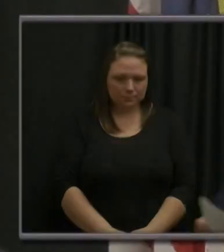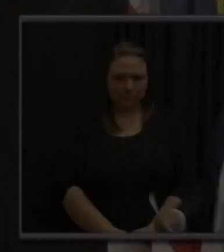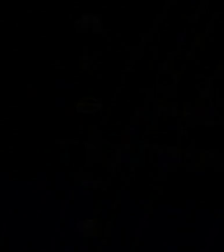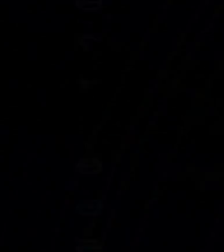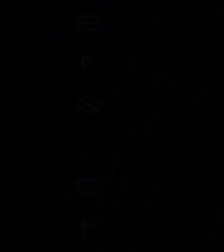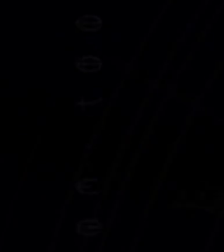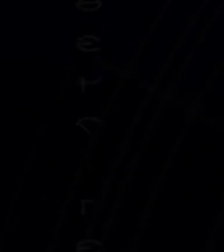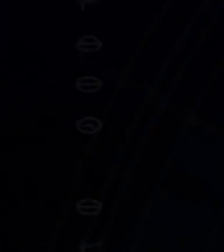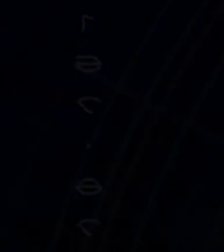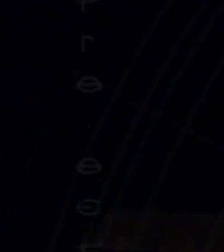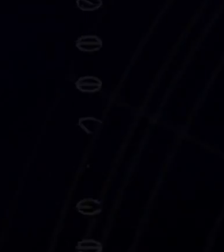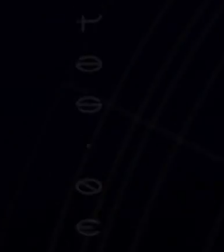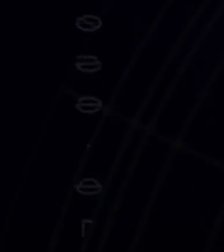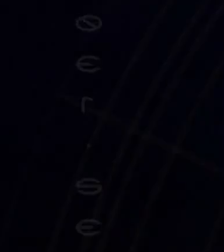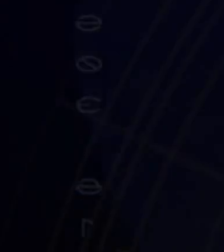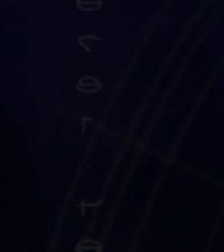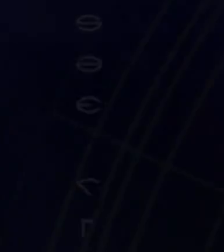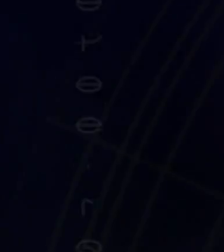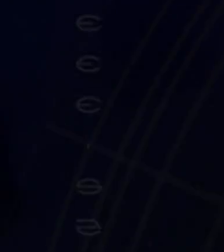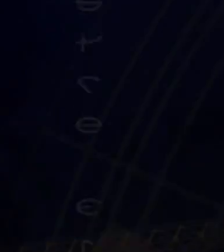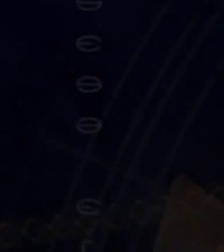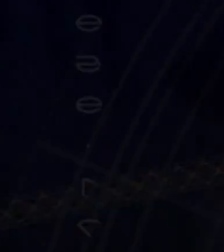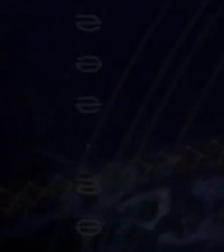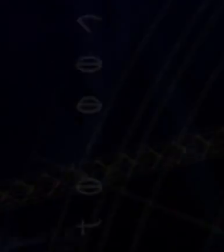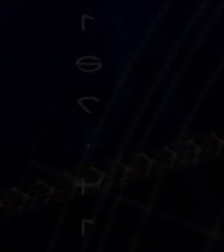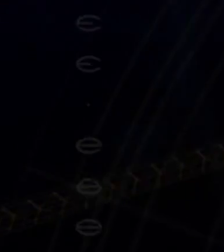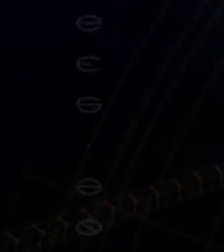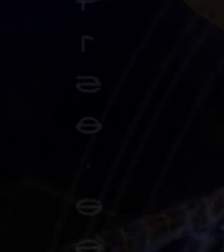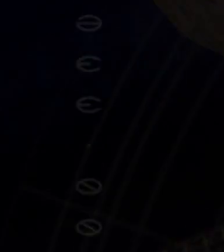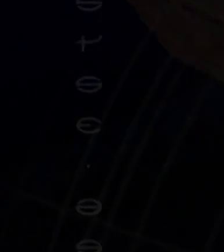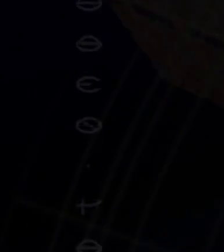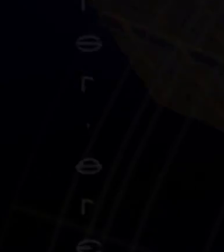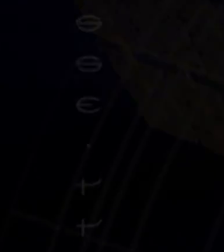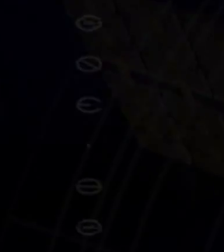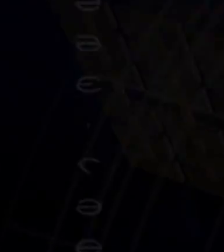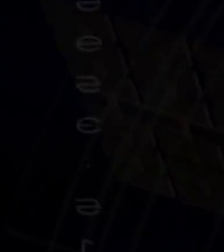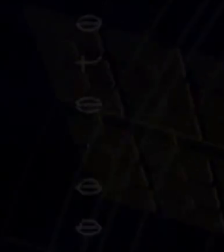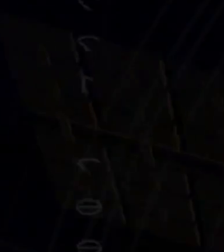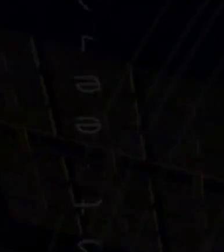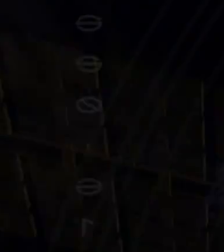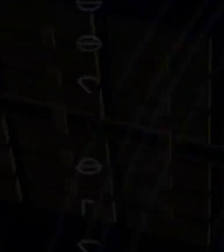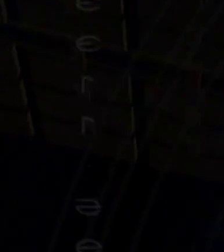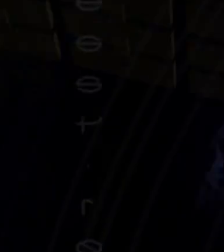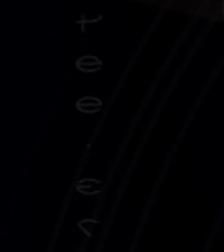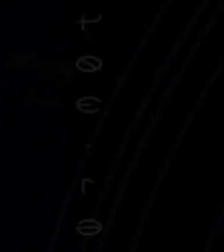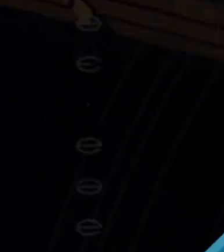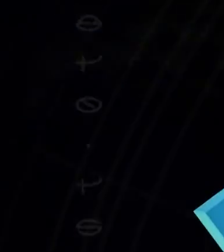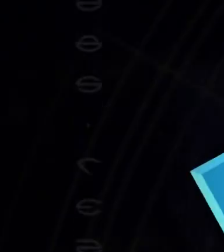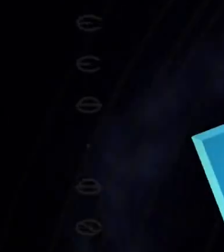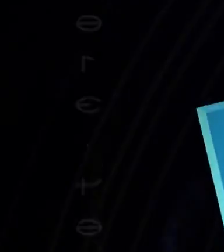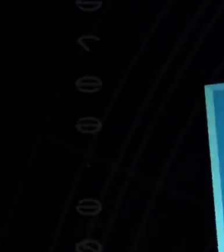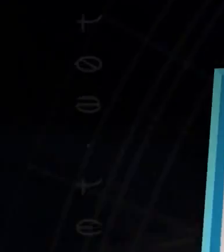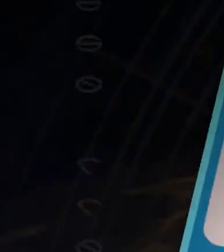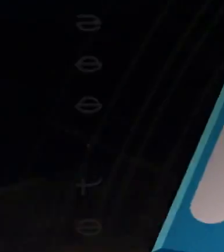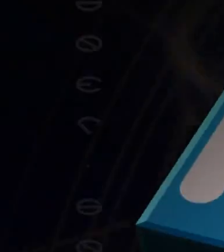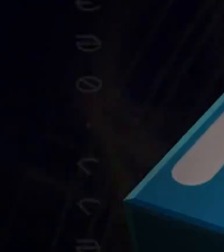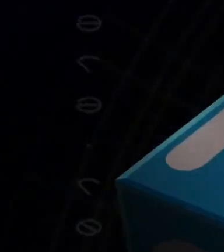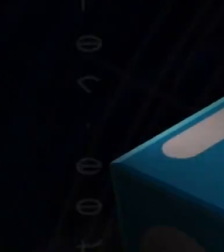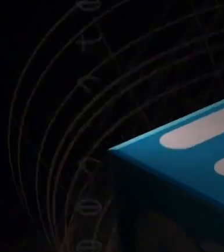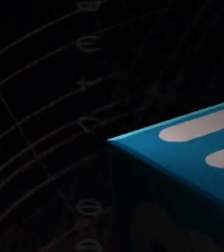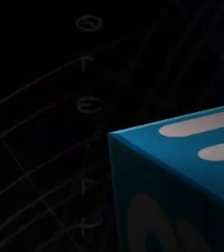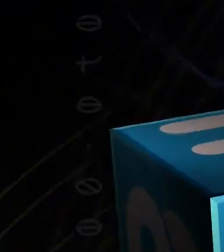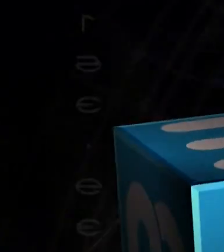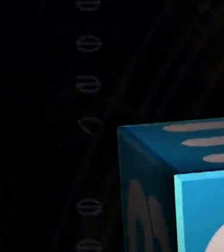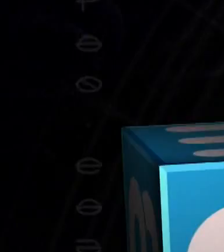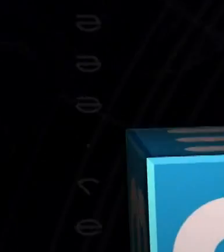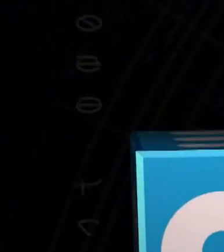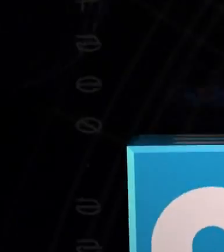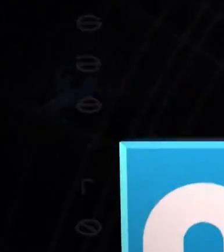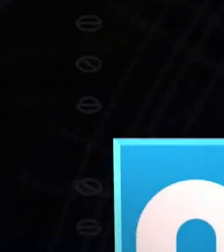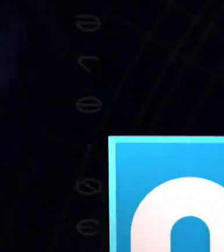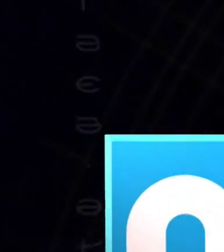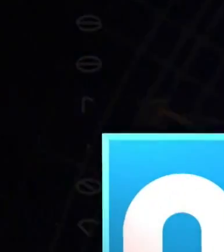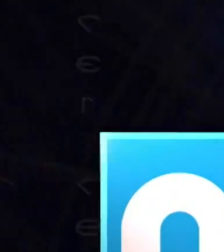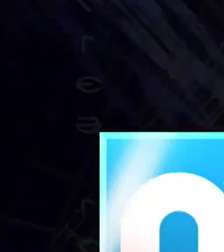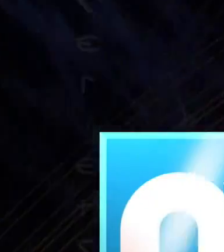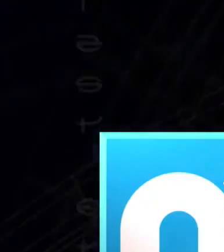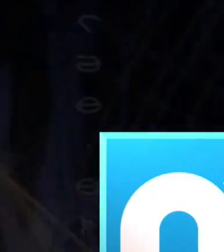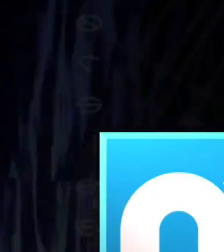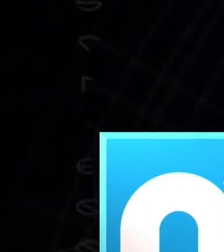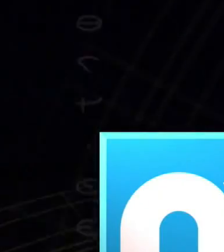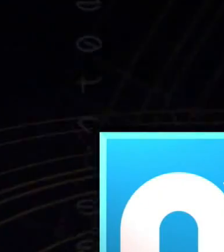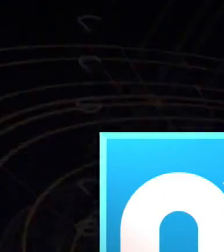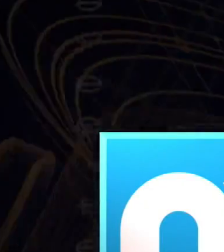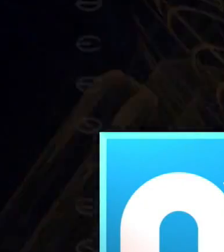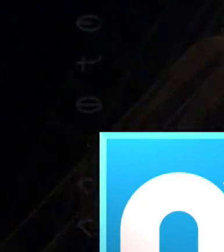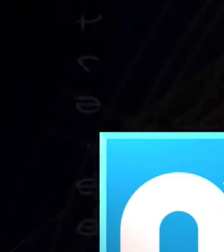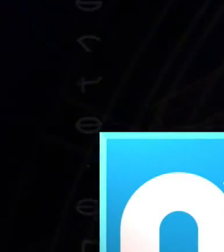NINETEEN PRESS BRIEFING. THIS